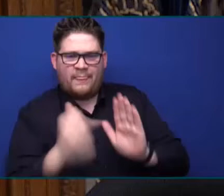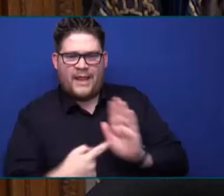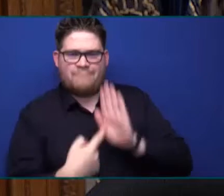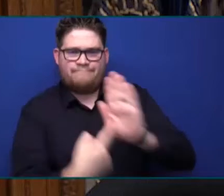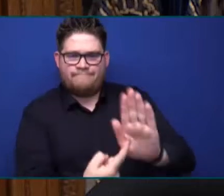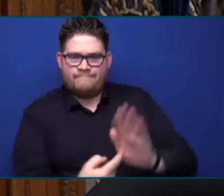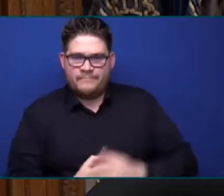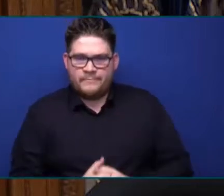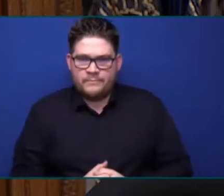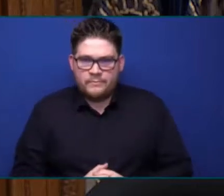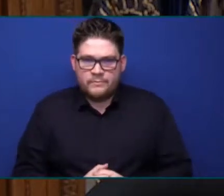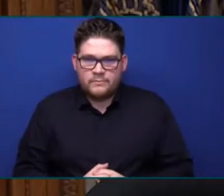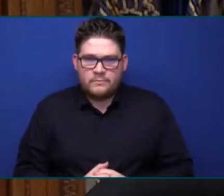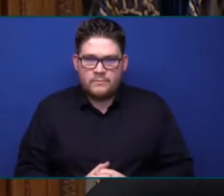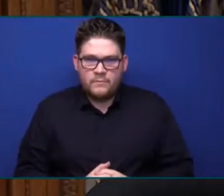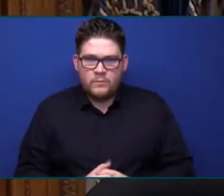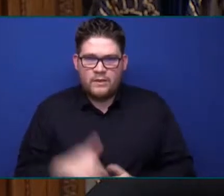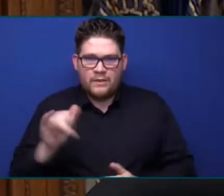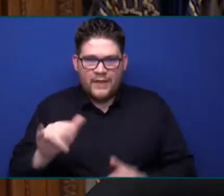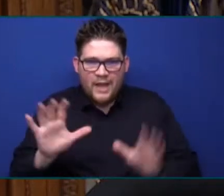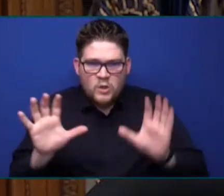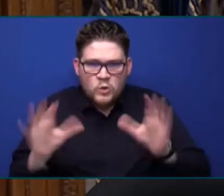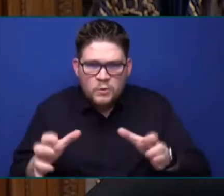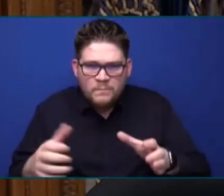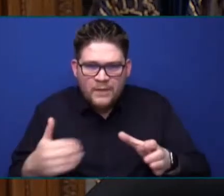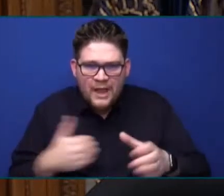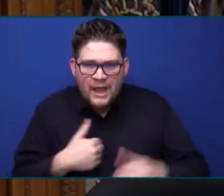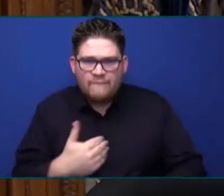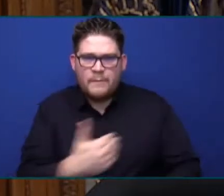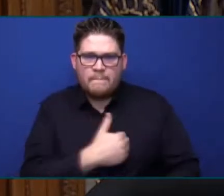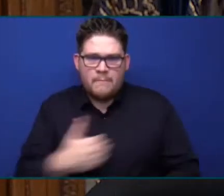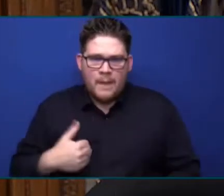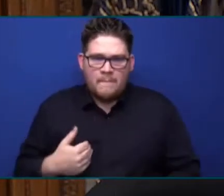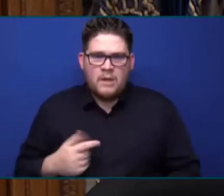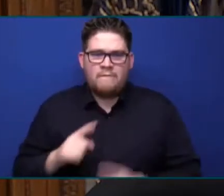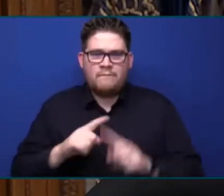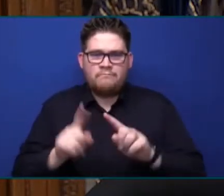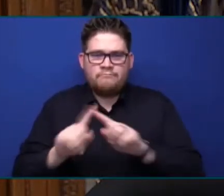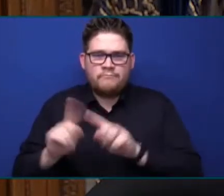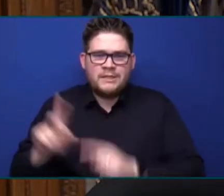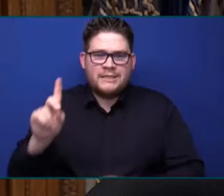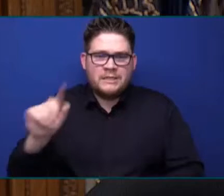representatives of disability organizations and representatives from the B.C. Chamber of Commerce,